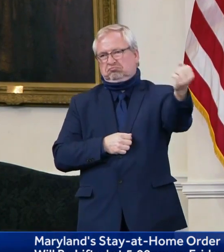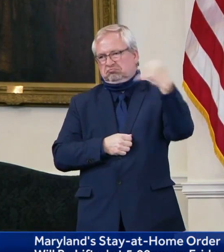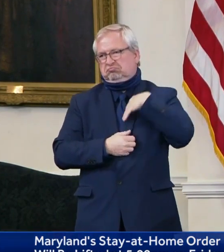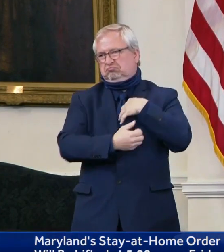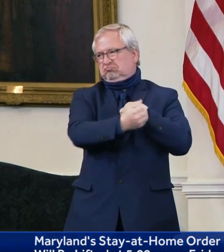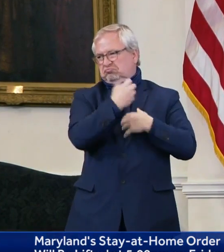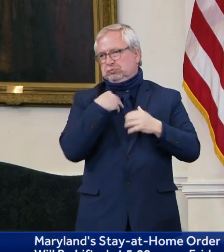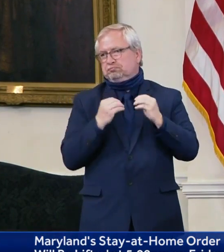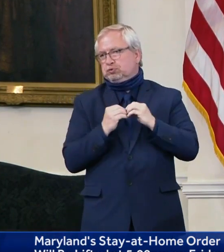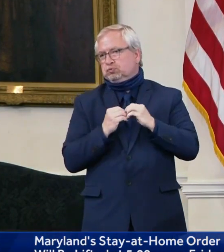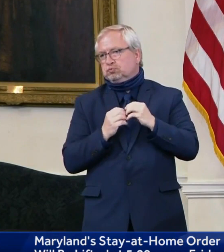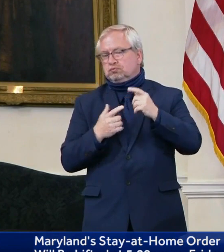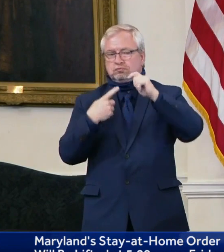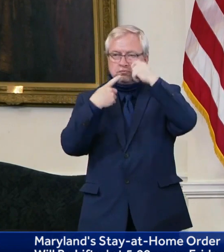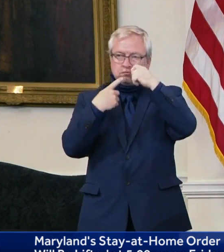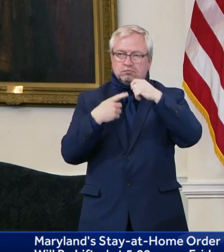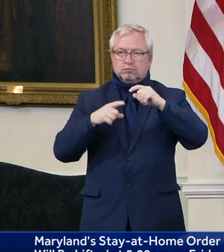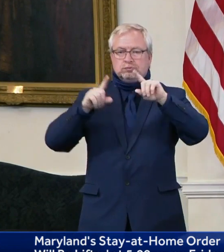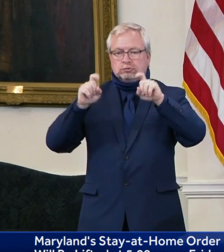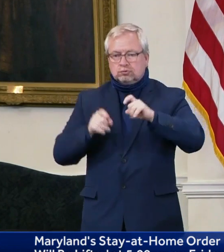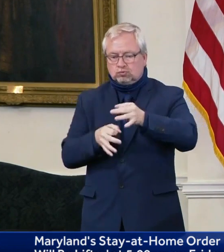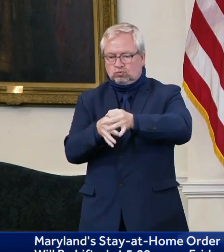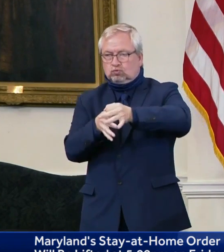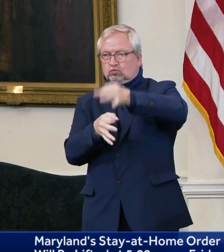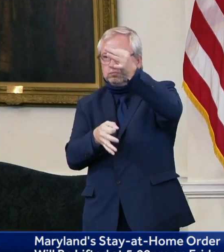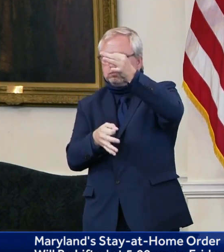AND THE STUFF THAT THAT GOES WITH THEM SO IT’S NOT ENOUGH.